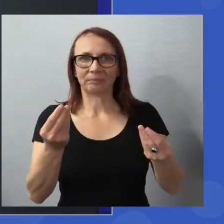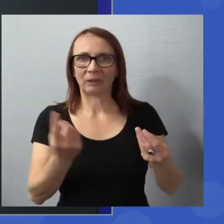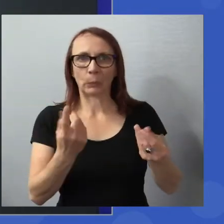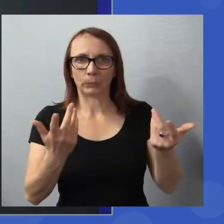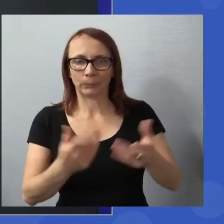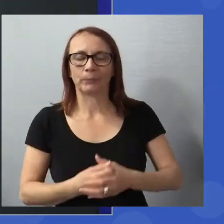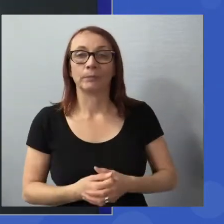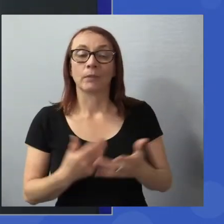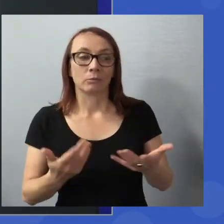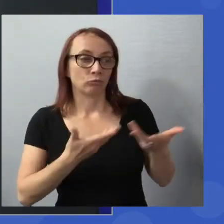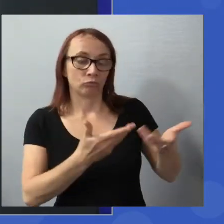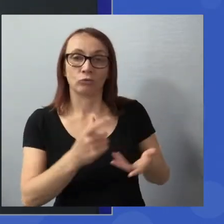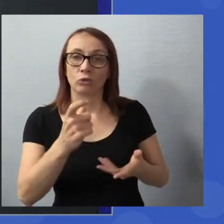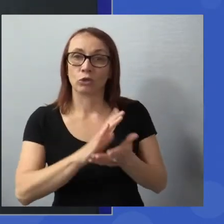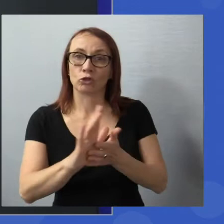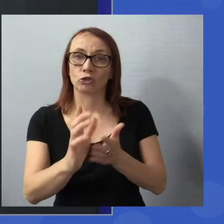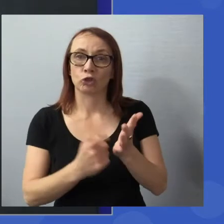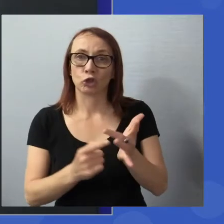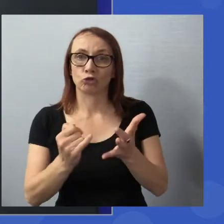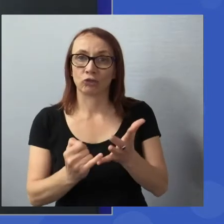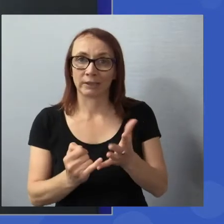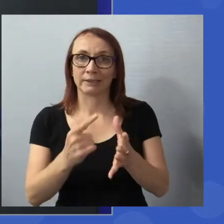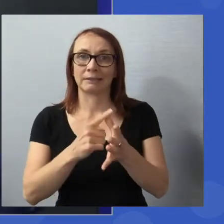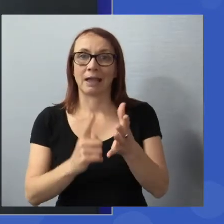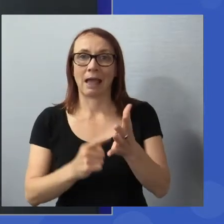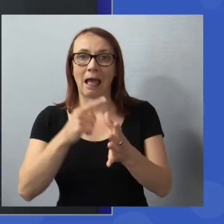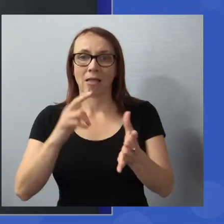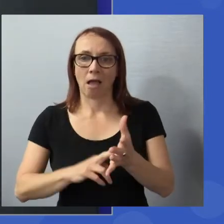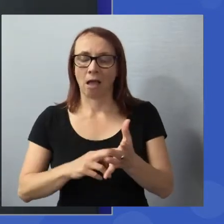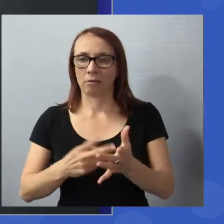hand over to Chris and Alan and and they're going to have some reflections